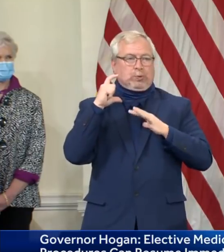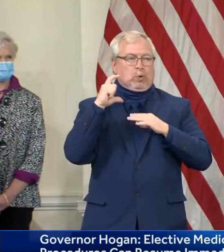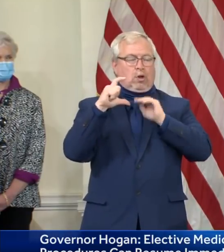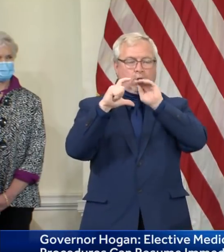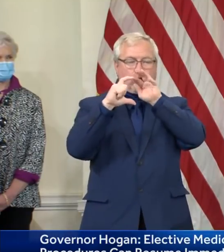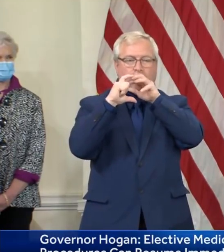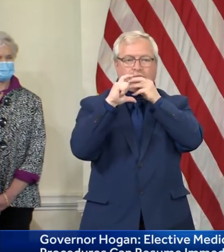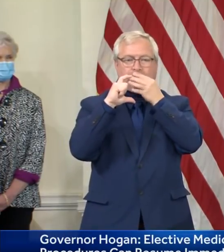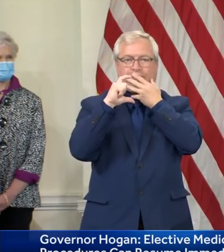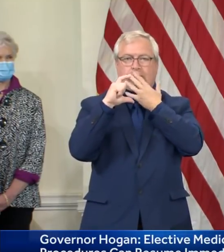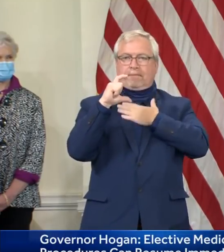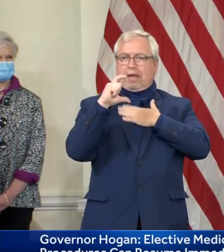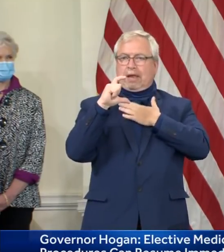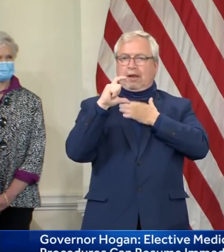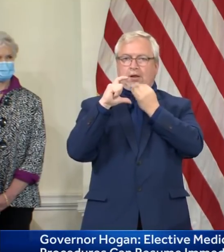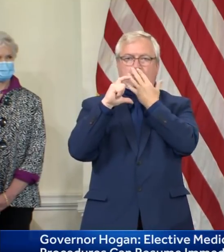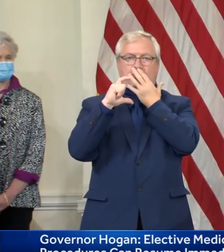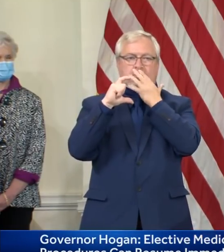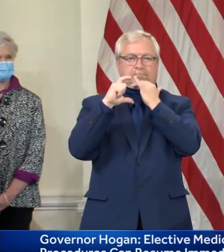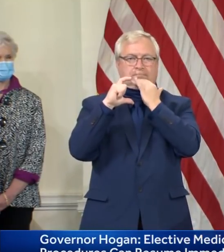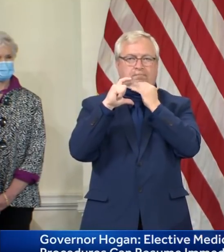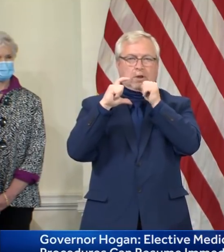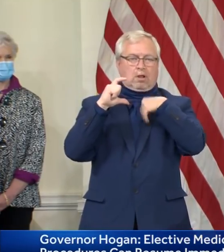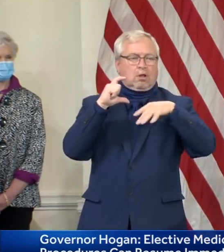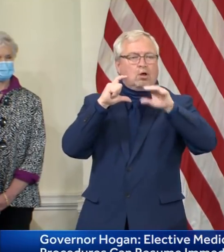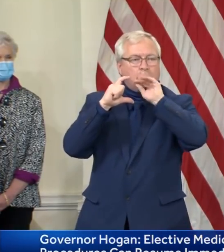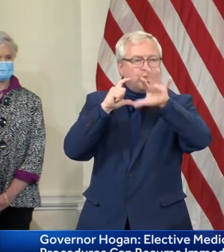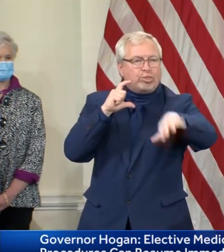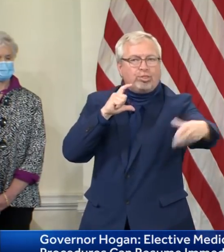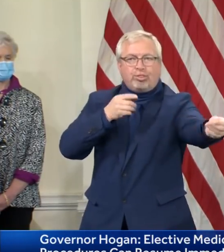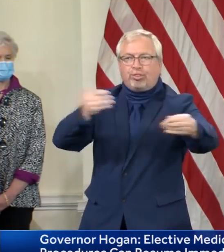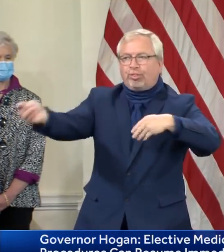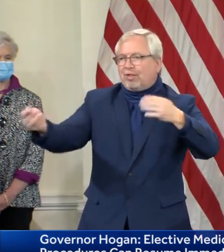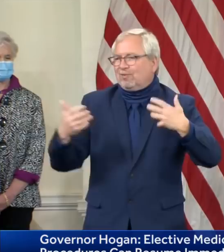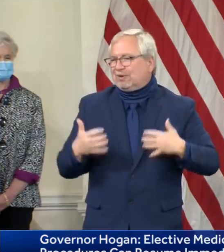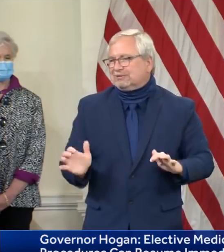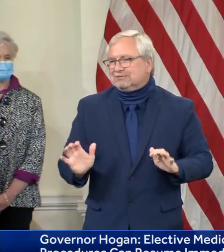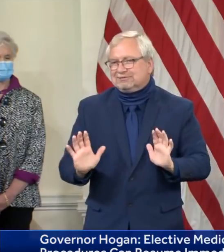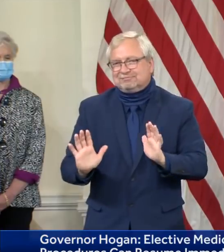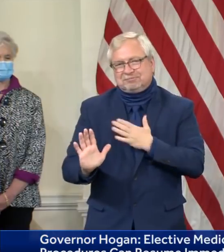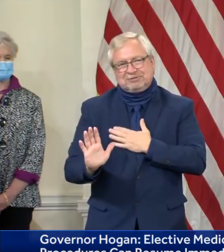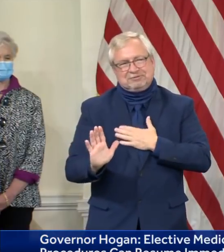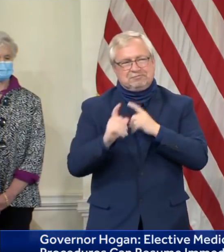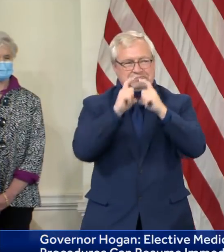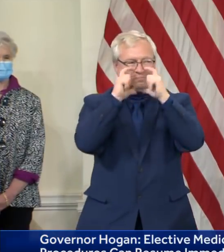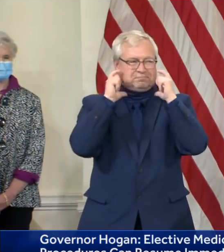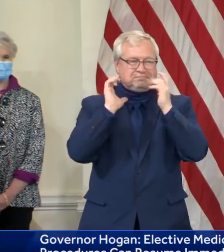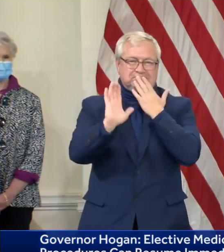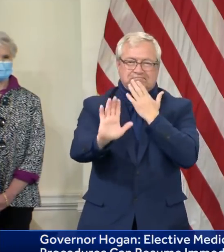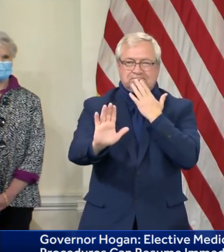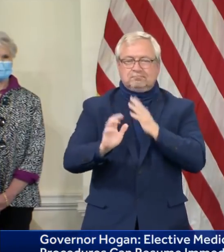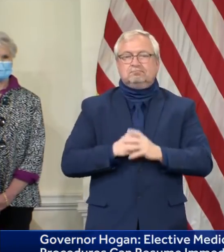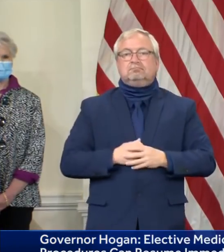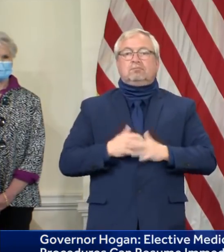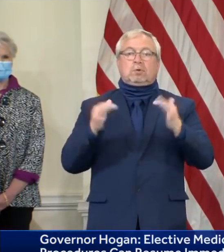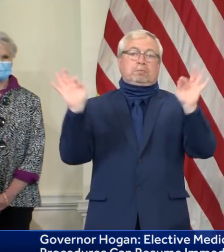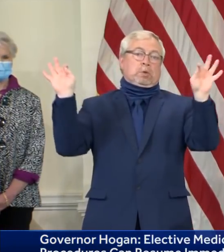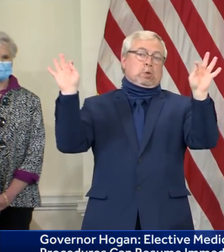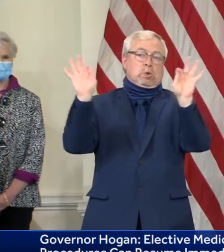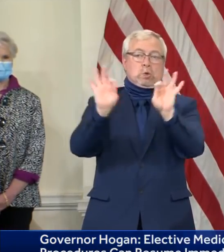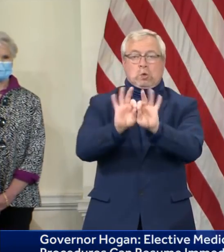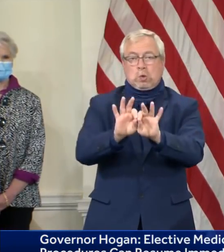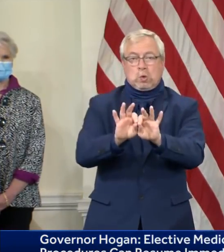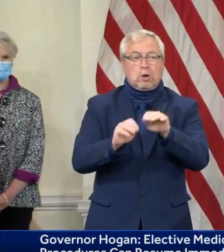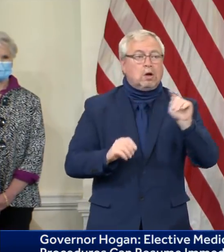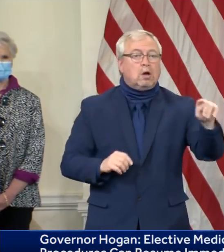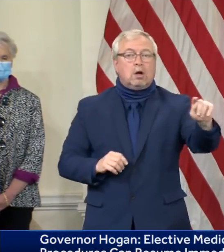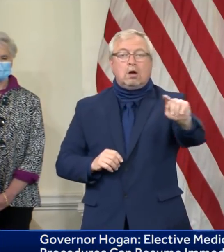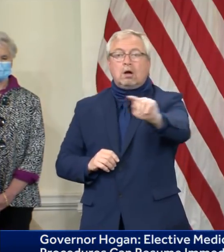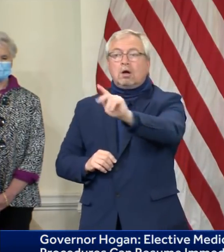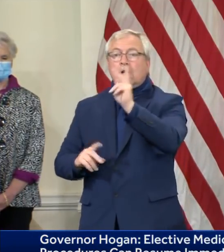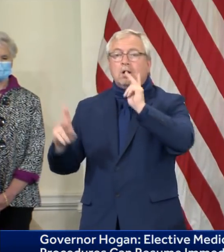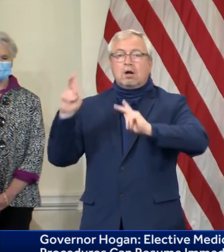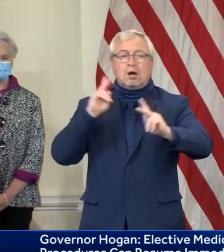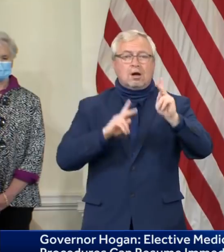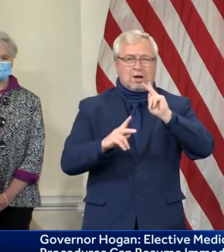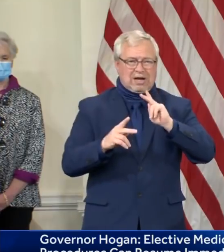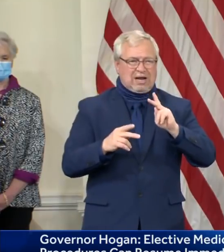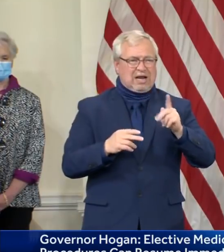IT DECREASES THE SPREAD OF THE VIRUS FROM EDU IF I AM WEARING A MASK.